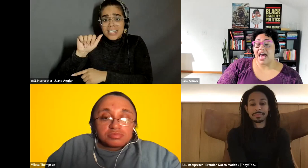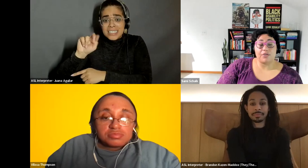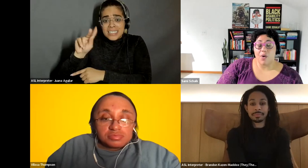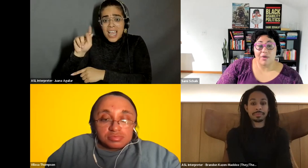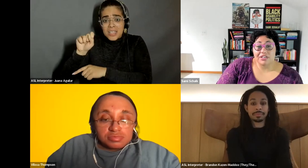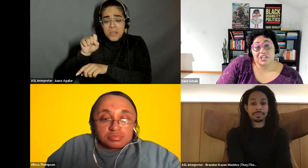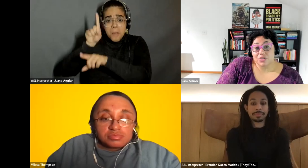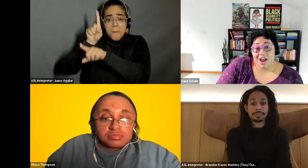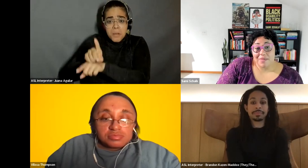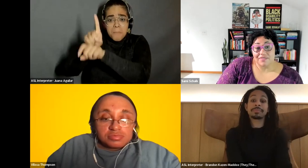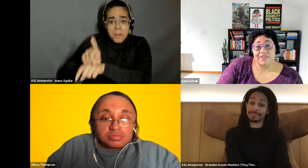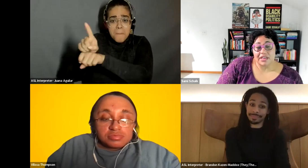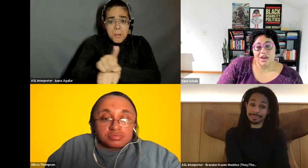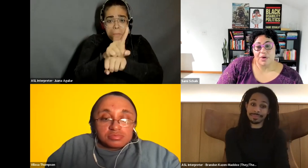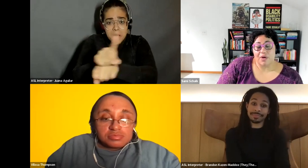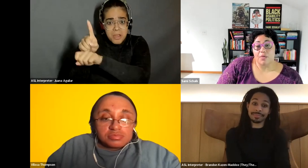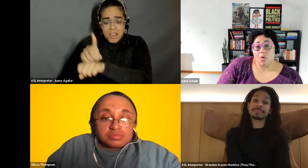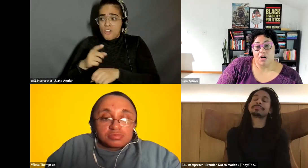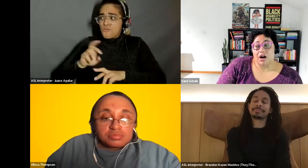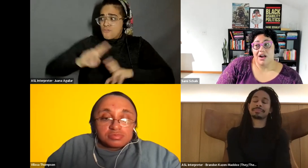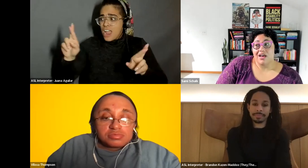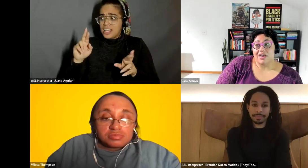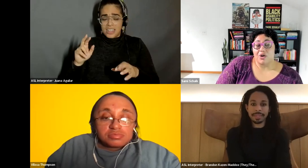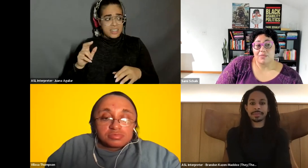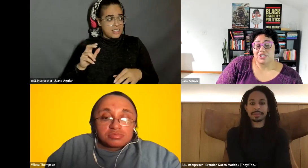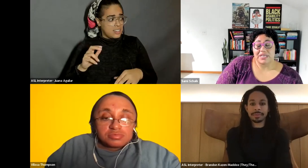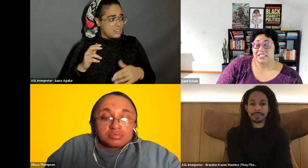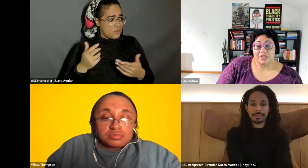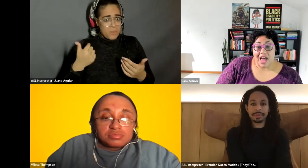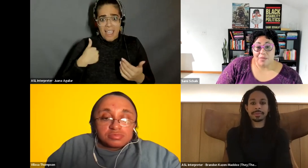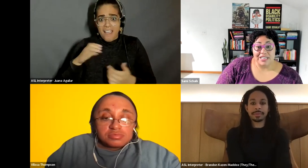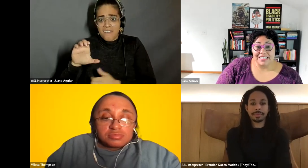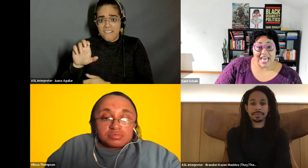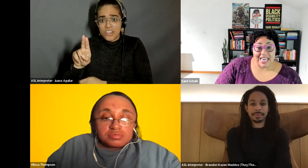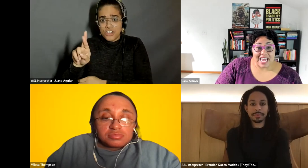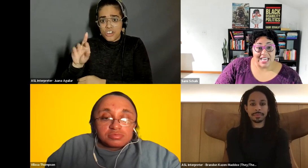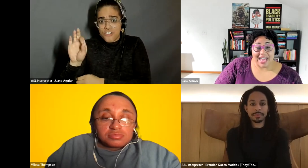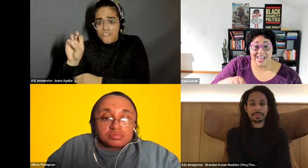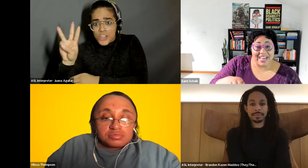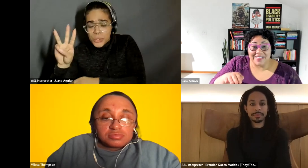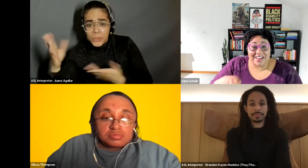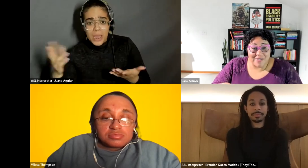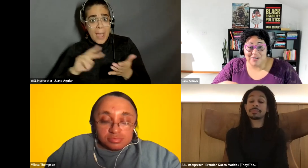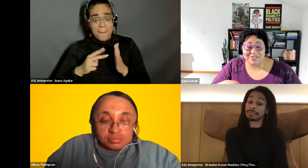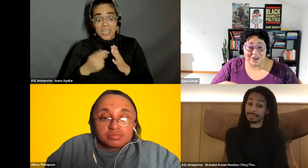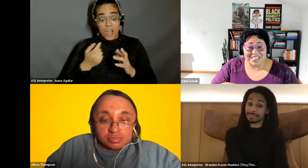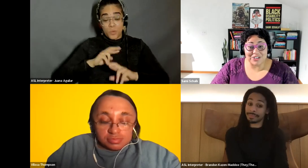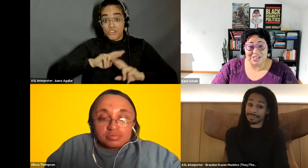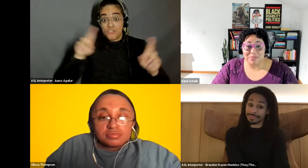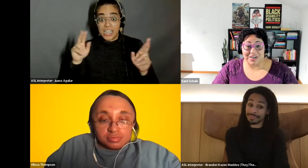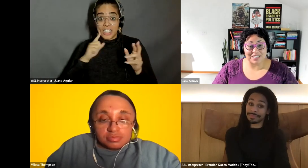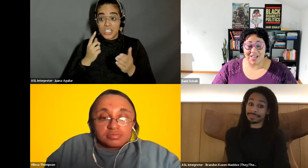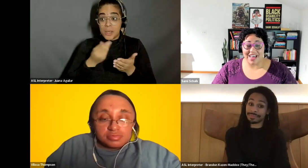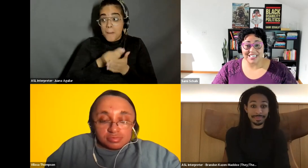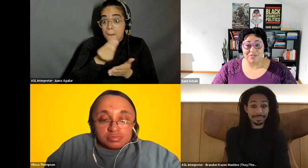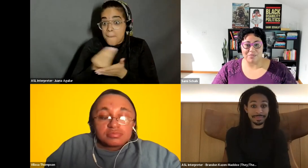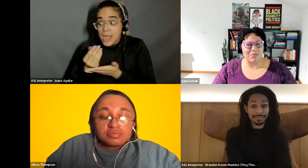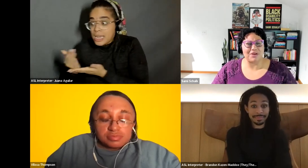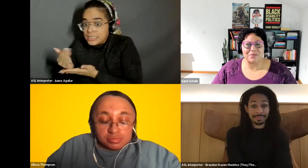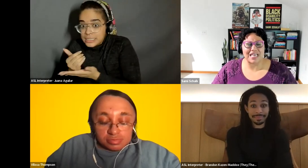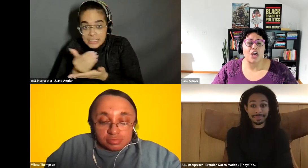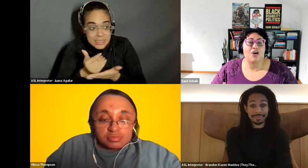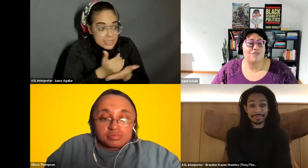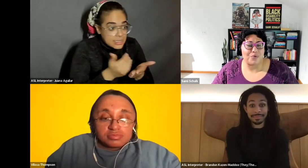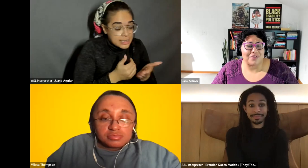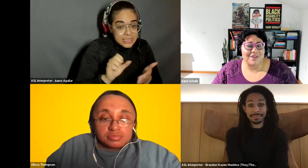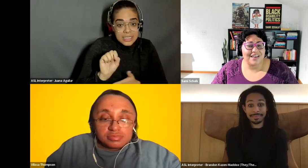Sami Schalk: I don't know how else to describe it? The feeling like we were at war, you know I was doing supply runs at night like in the cover of darkness, trying to bring supplies, different people, and it was like food